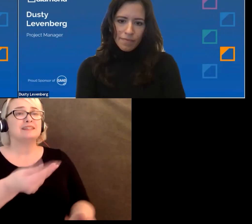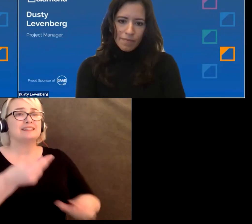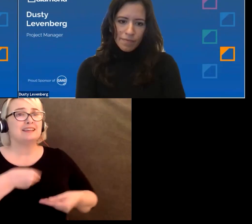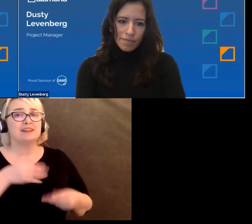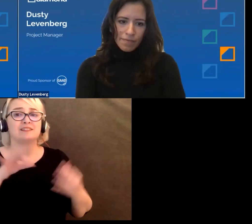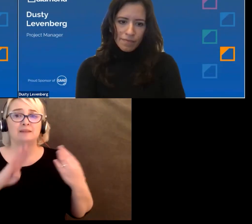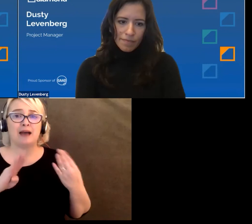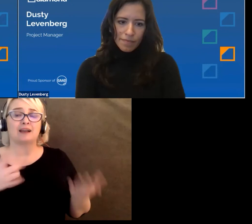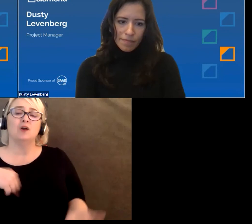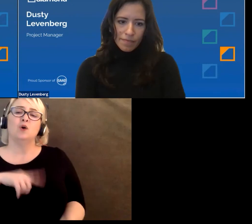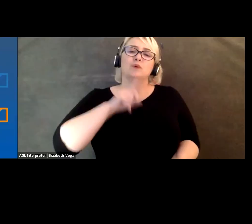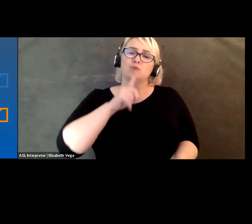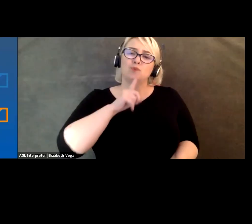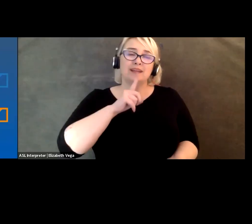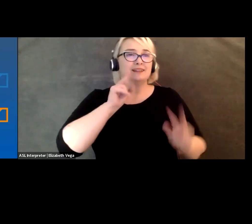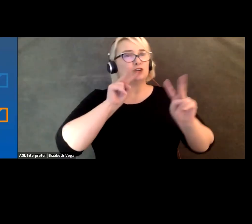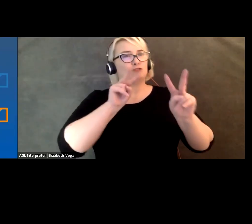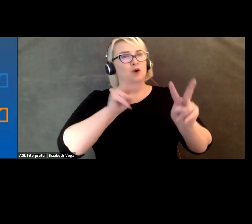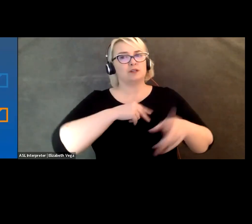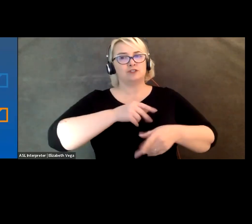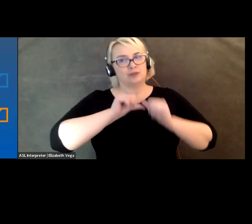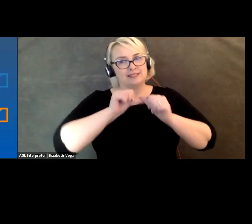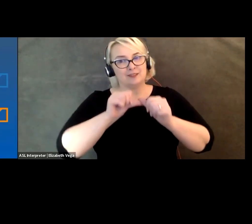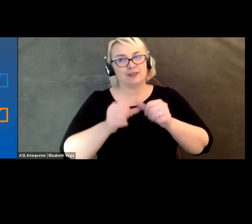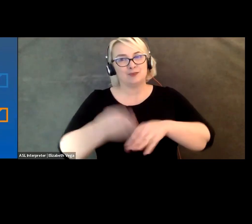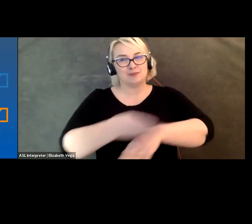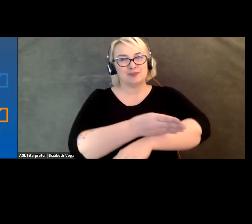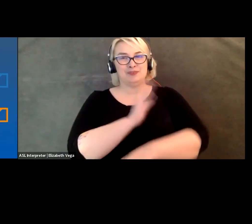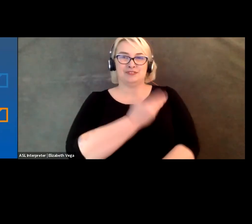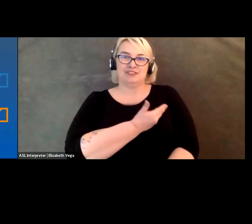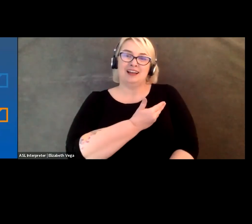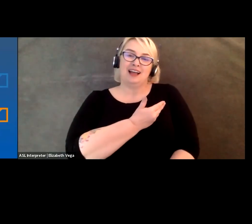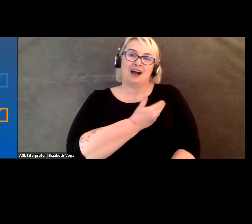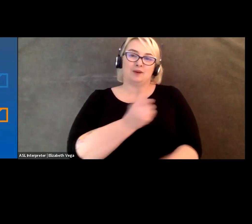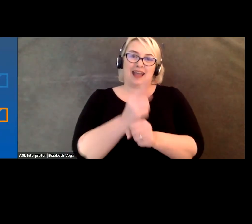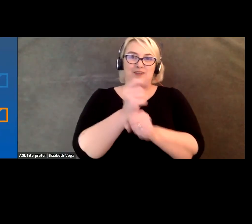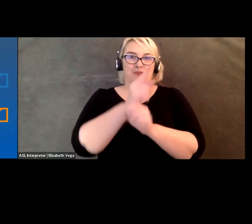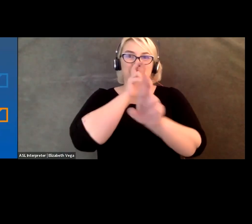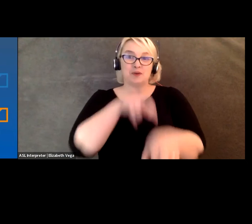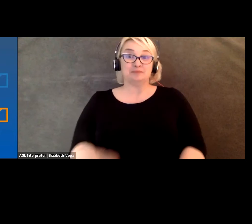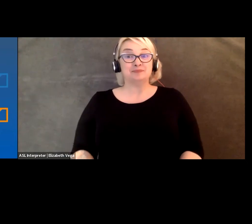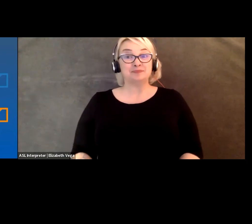And we really look forward to keeping improving our annual report. Thank you. That